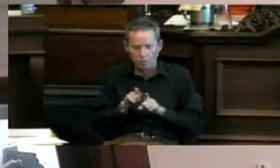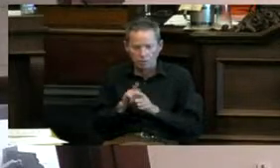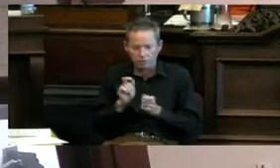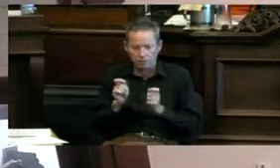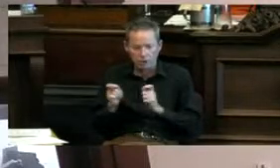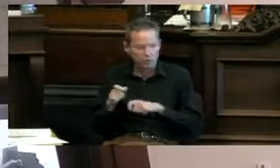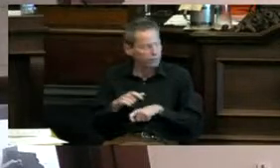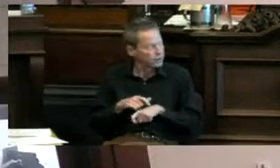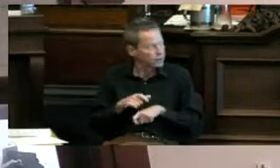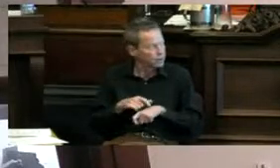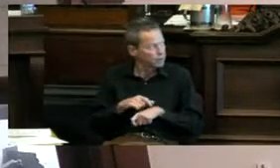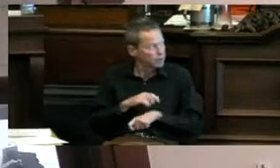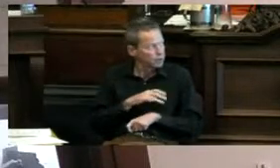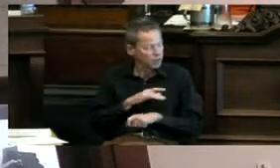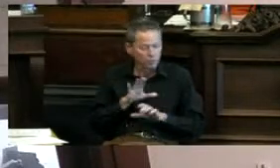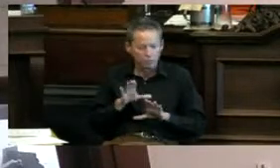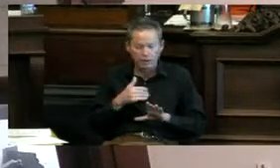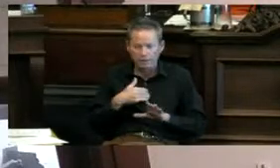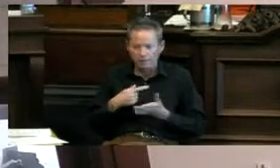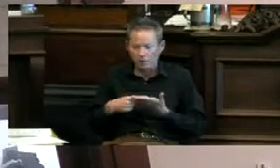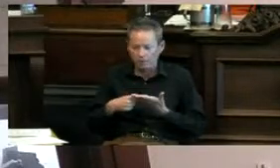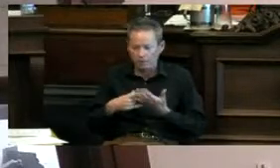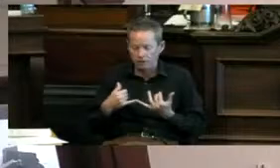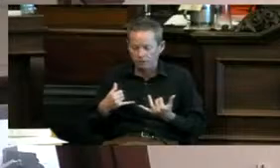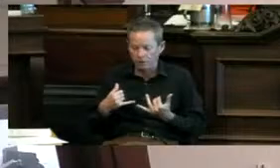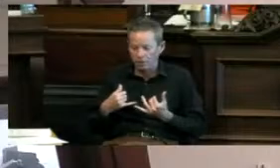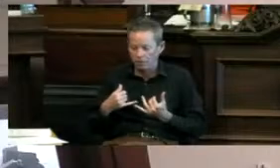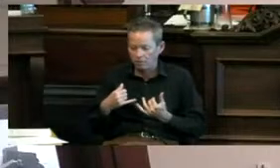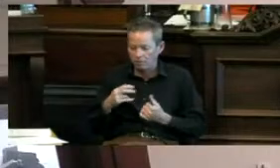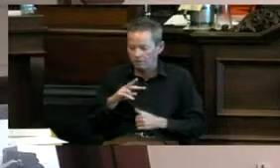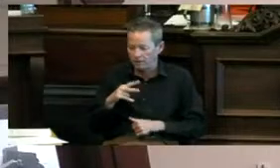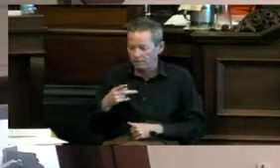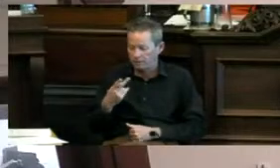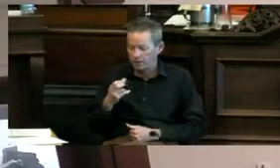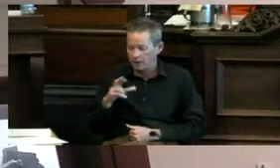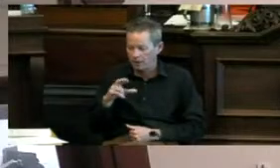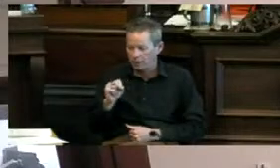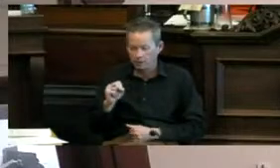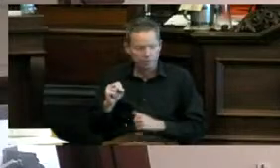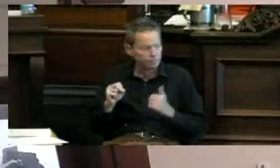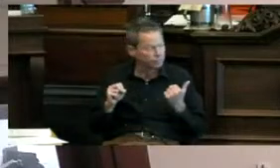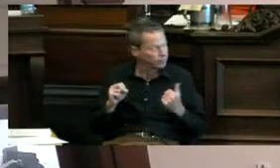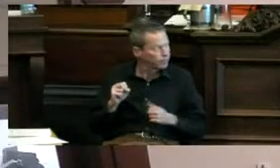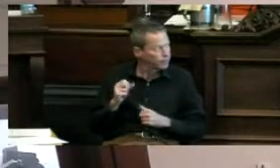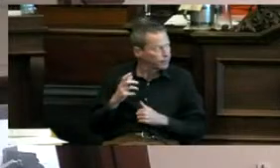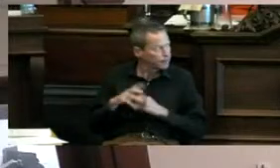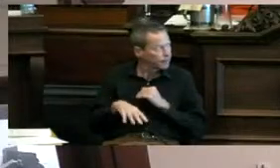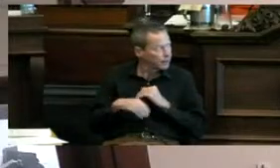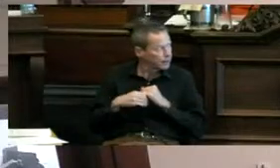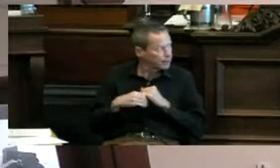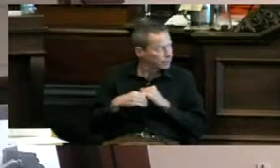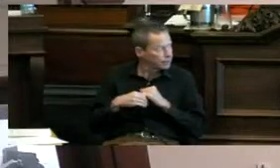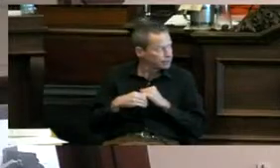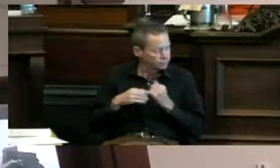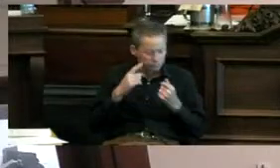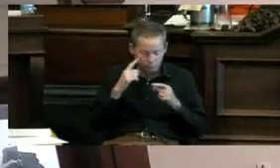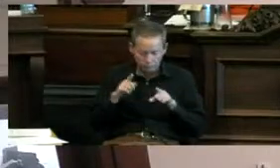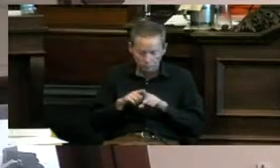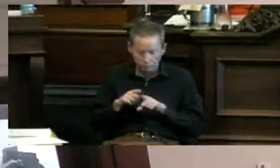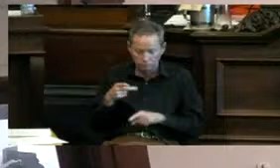continue to improve, I'm certain that insurance will also change over time. So it'd be great to